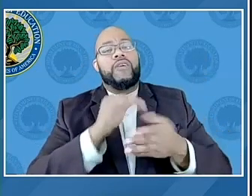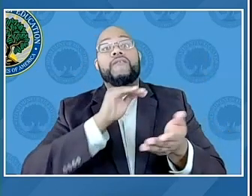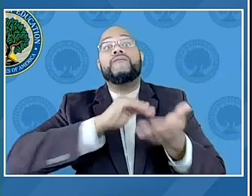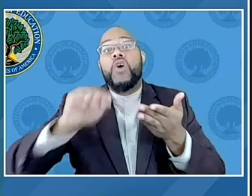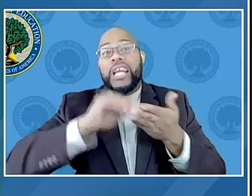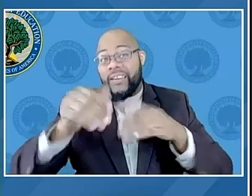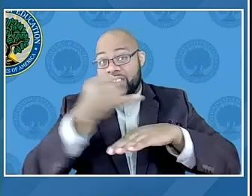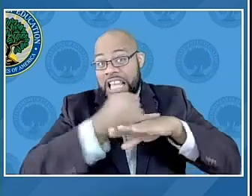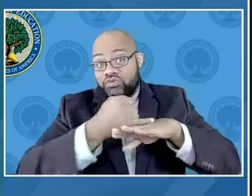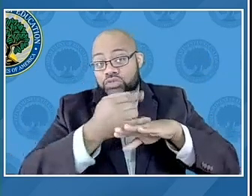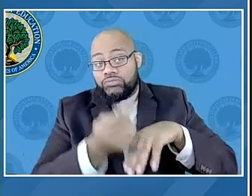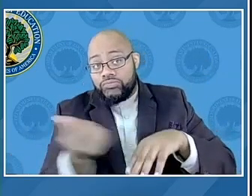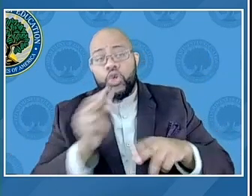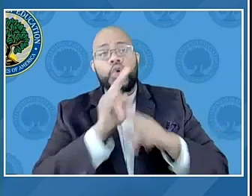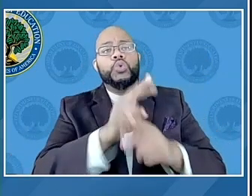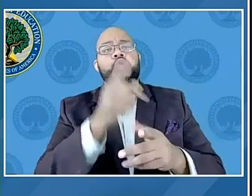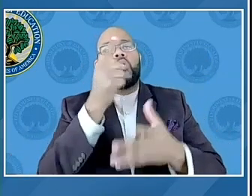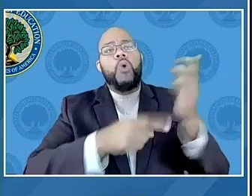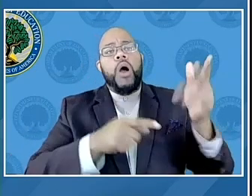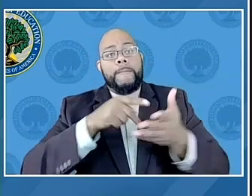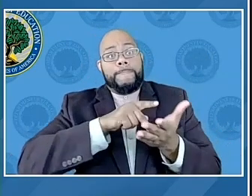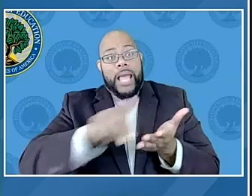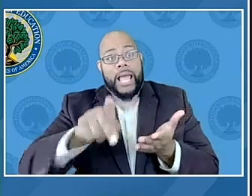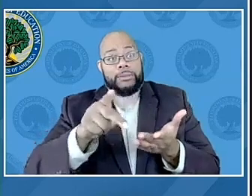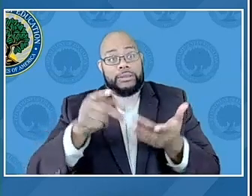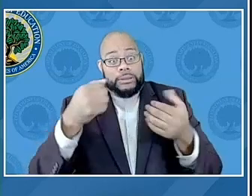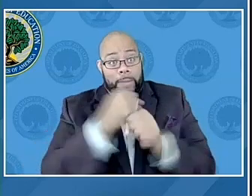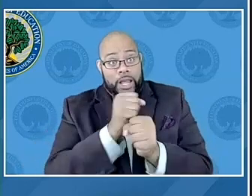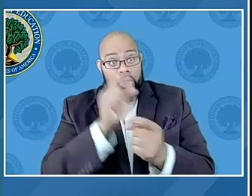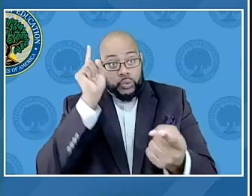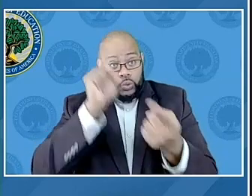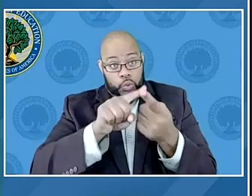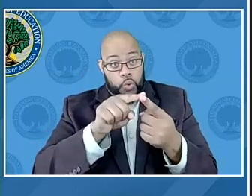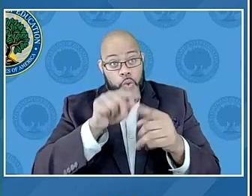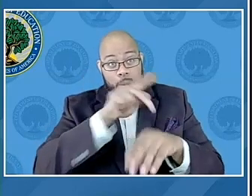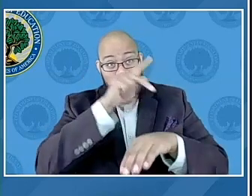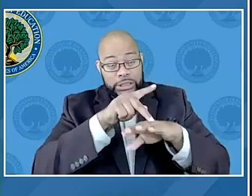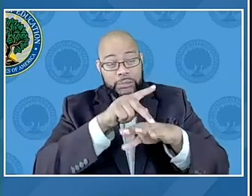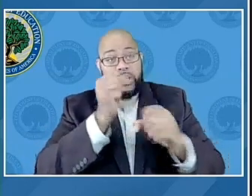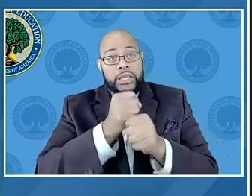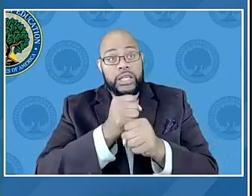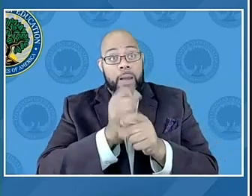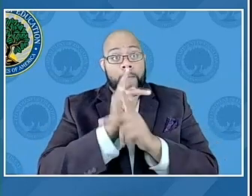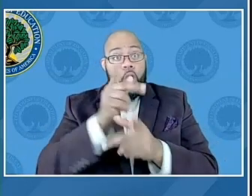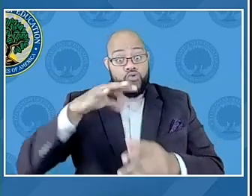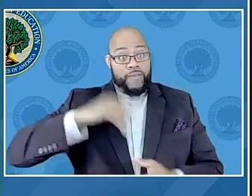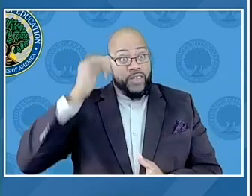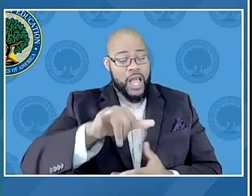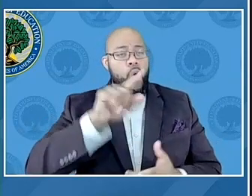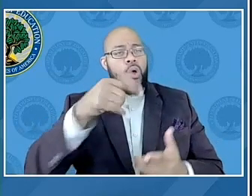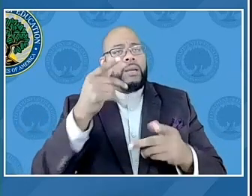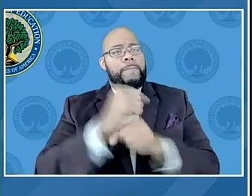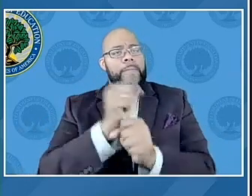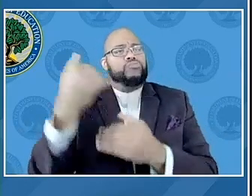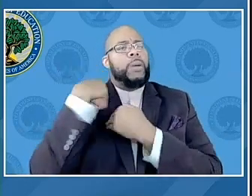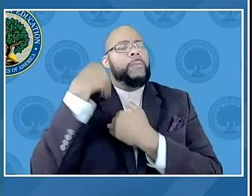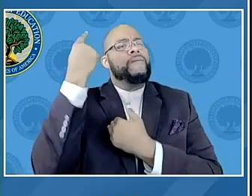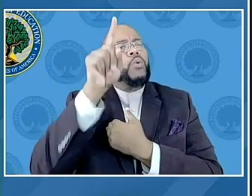Use what the payments have been made towards the principal. Give the borrower credit for that and only hold them accountable for the principal they may